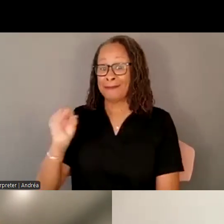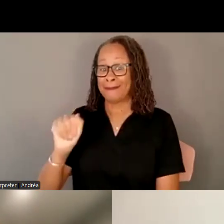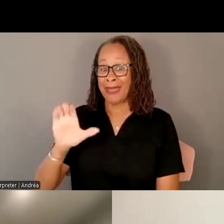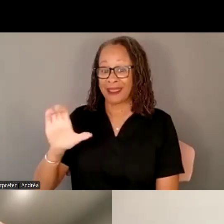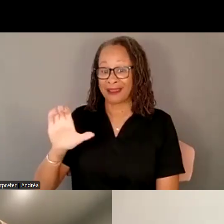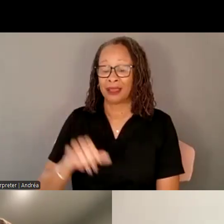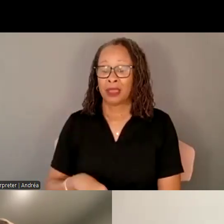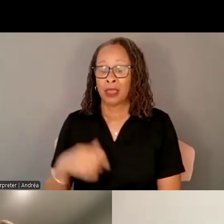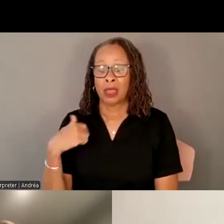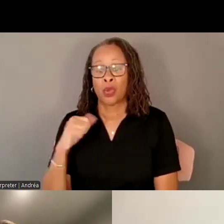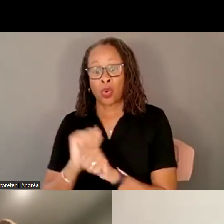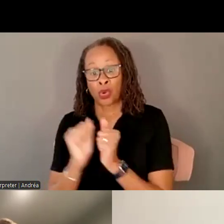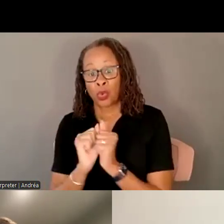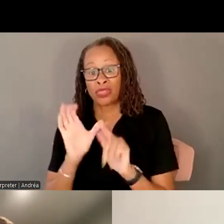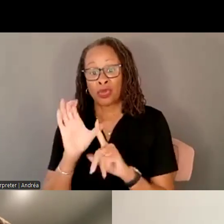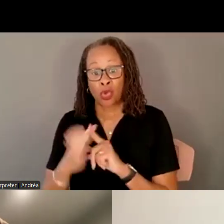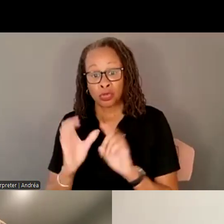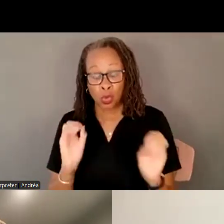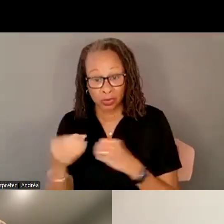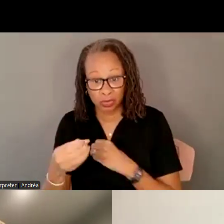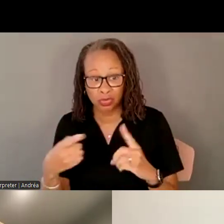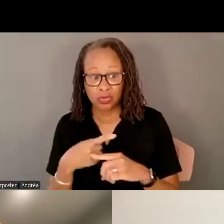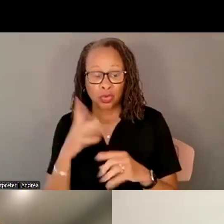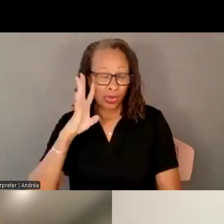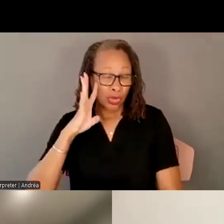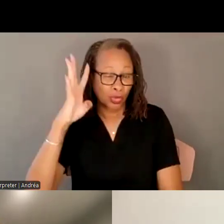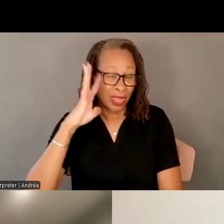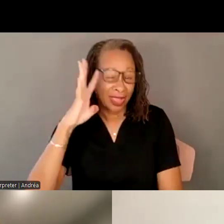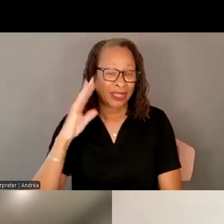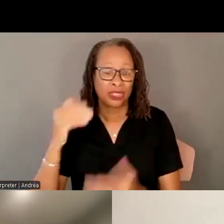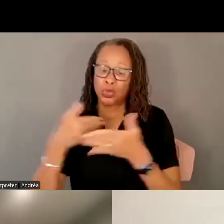work with cultural organizations to create new opportunities